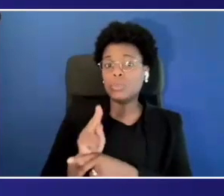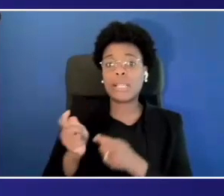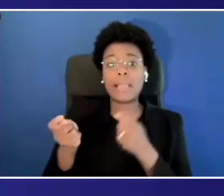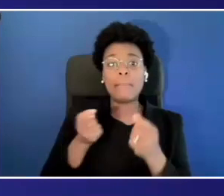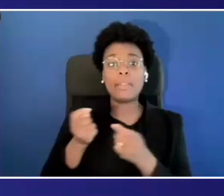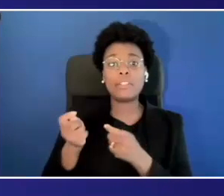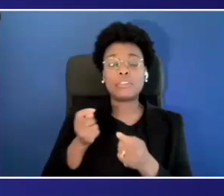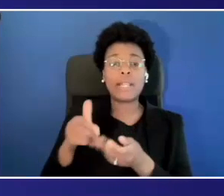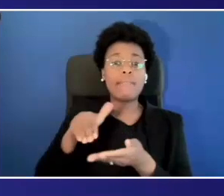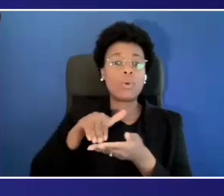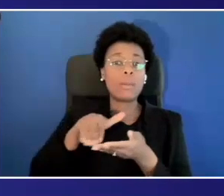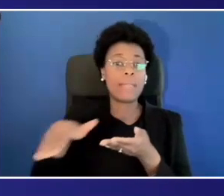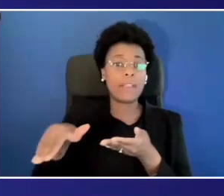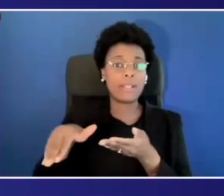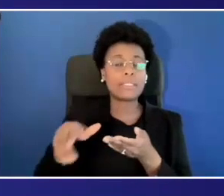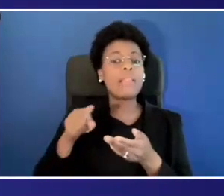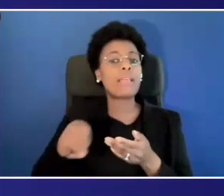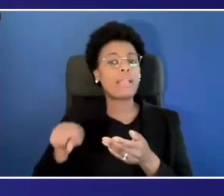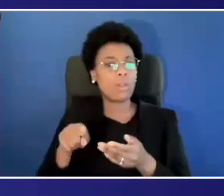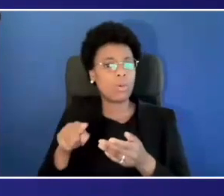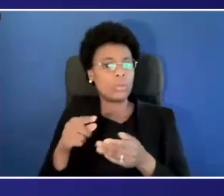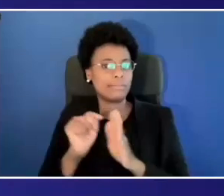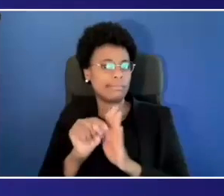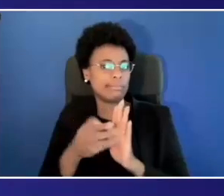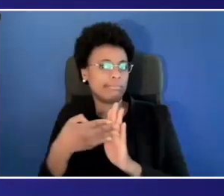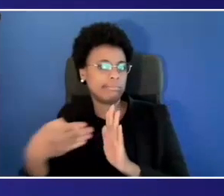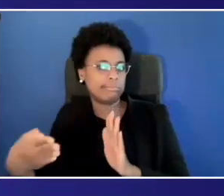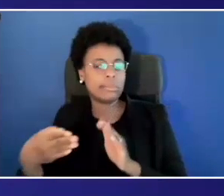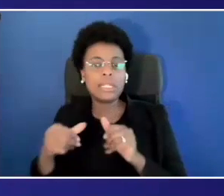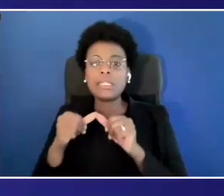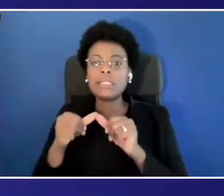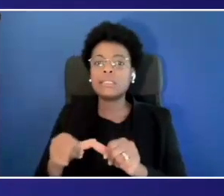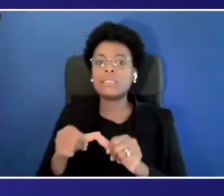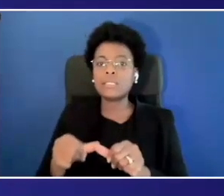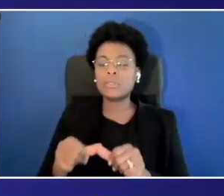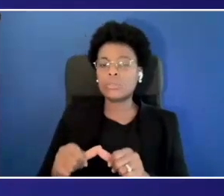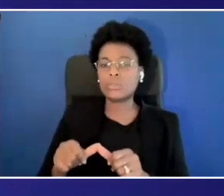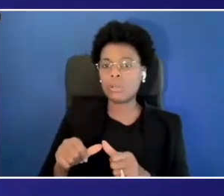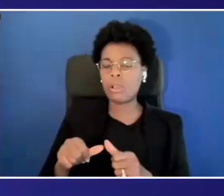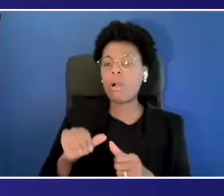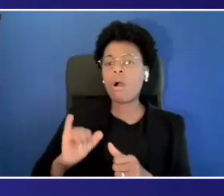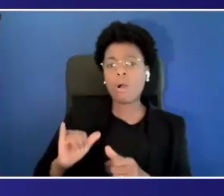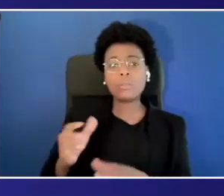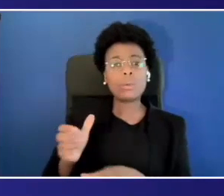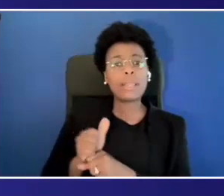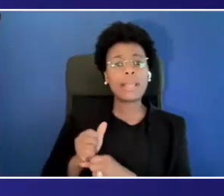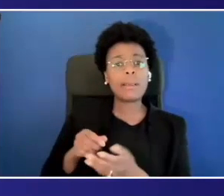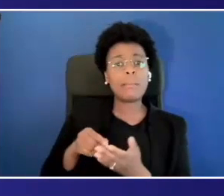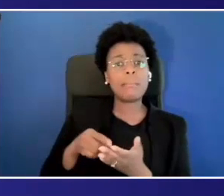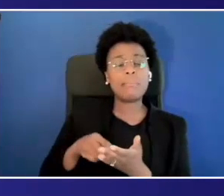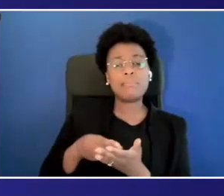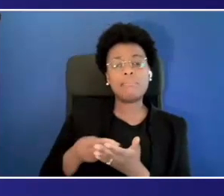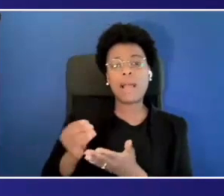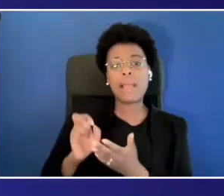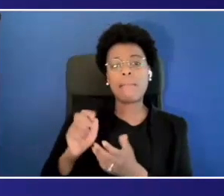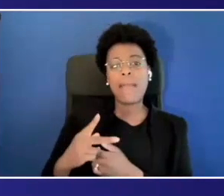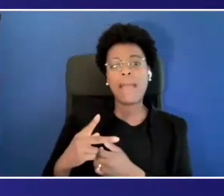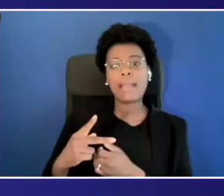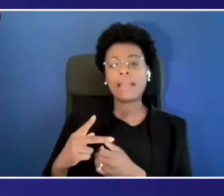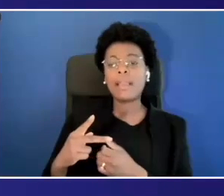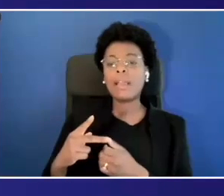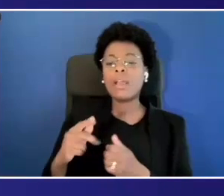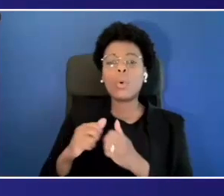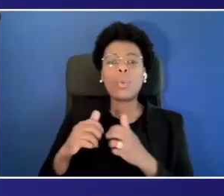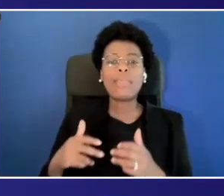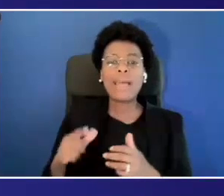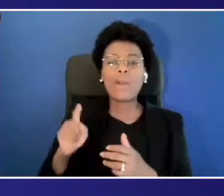Alternatively, I'm requesting that these borrowers receive an immediate buyback offer at the end of these forbearance periods without the need for the borough's request.